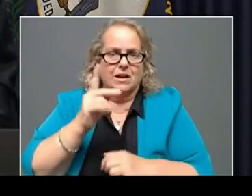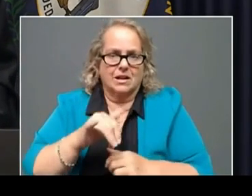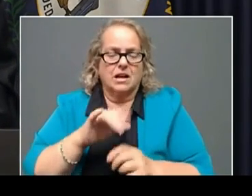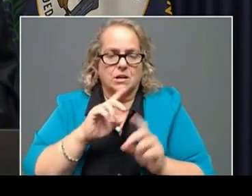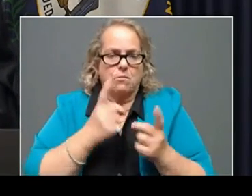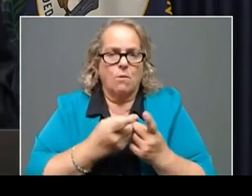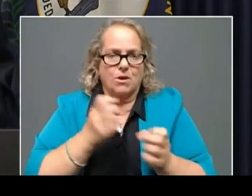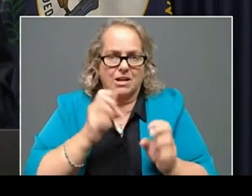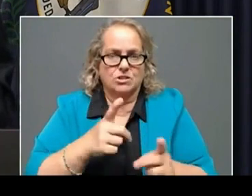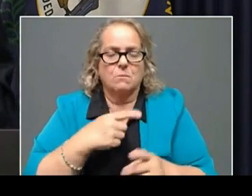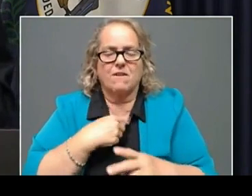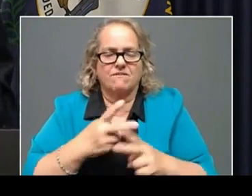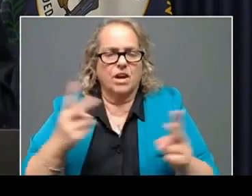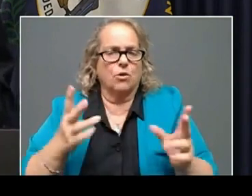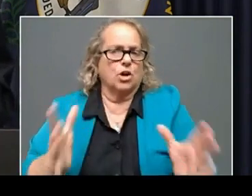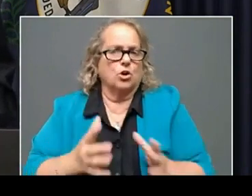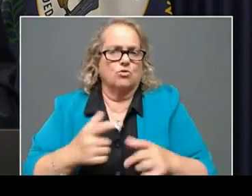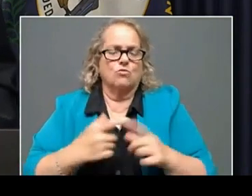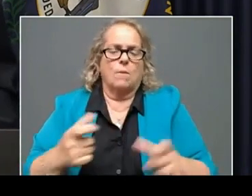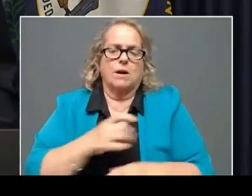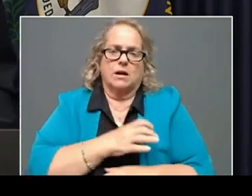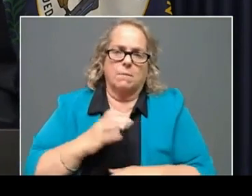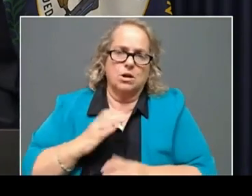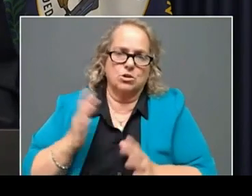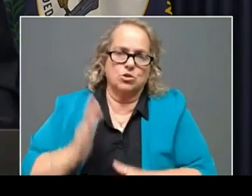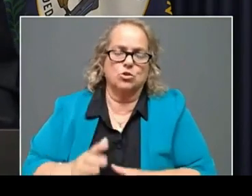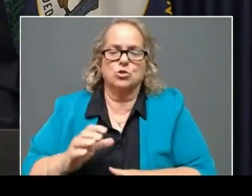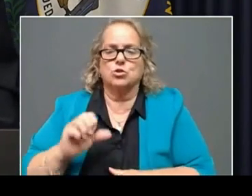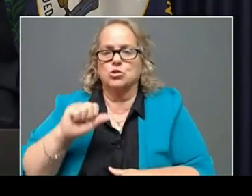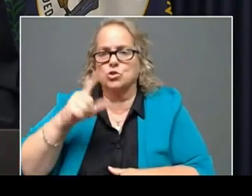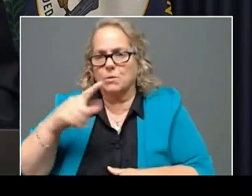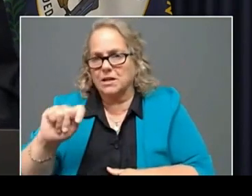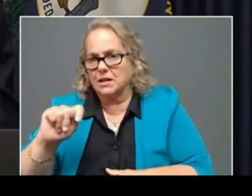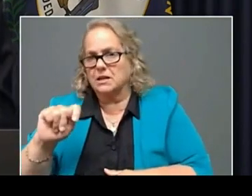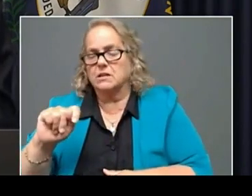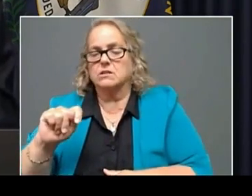commissioners to superintendents to the rest, that people are taking this very